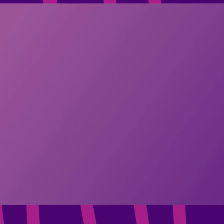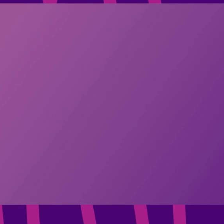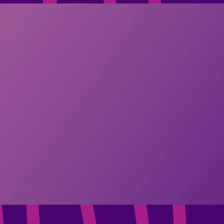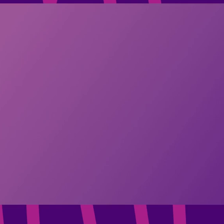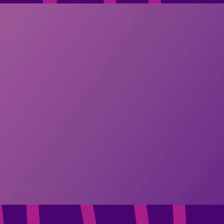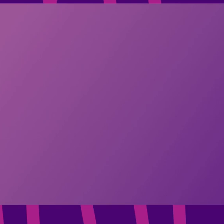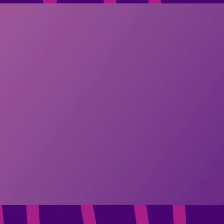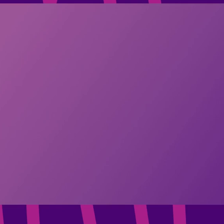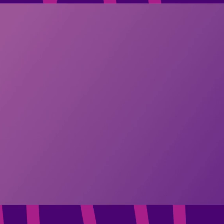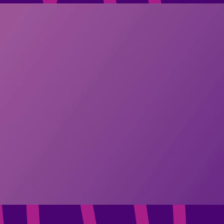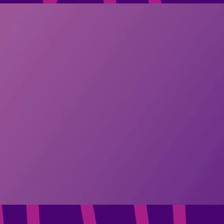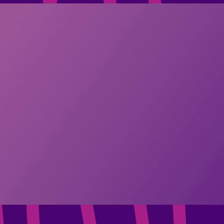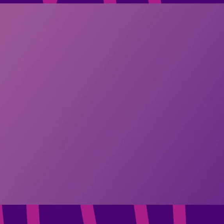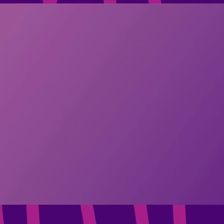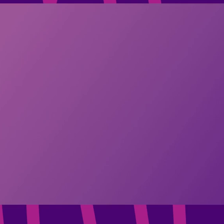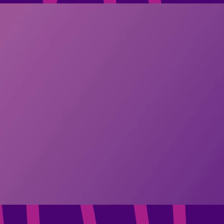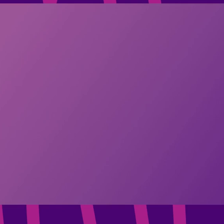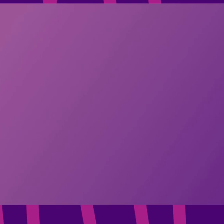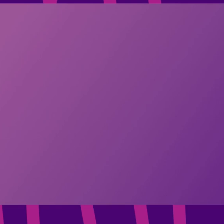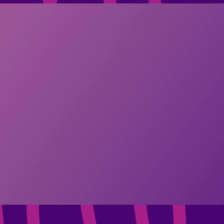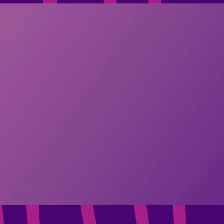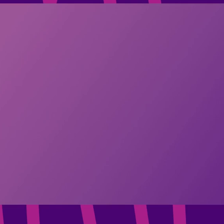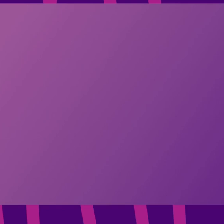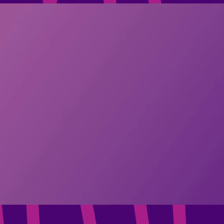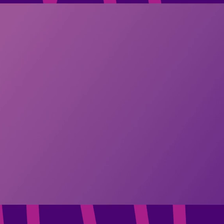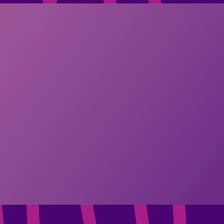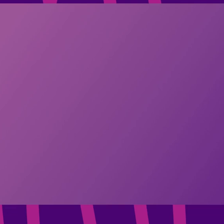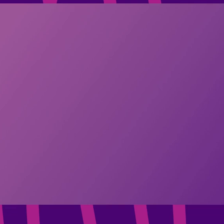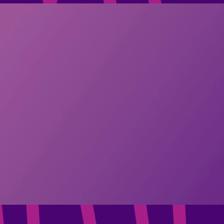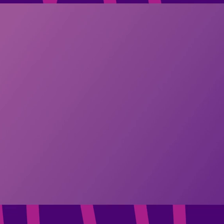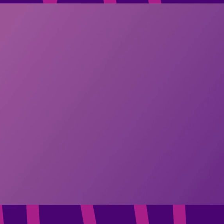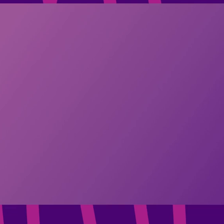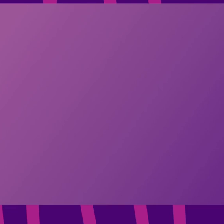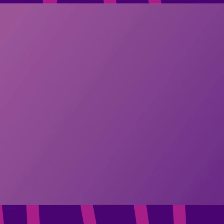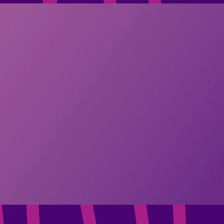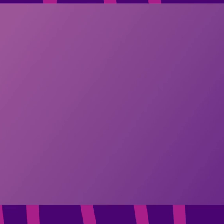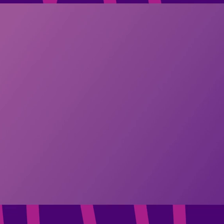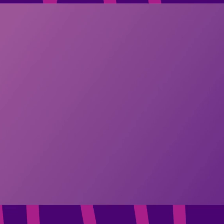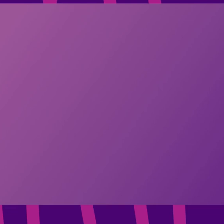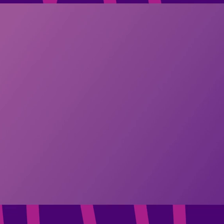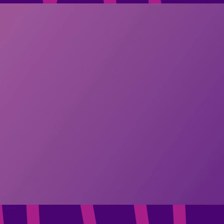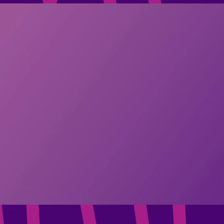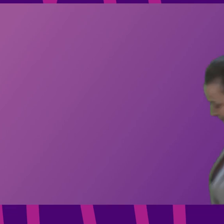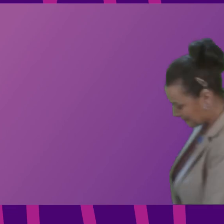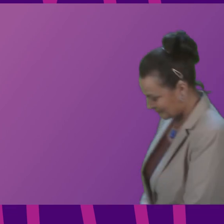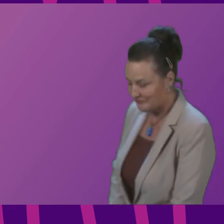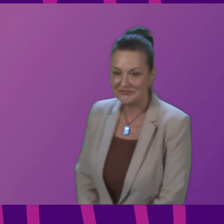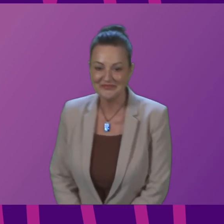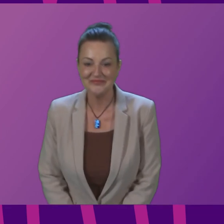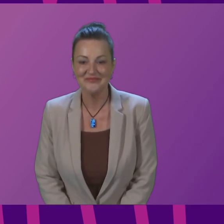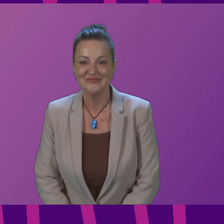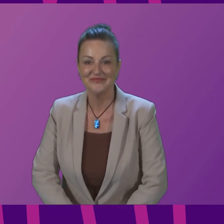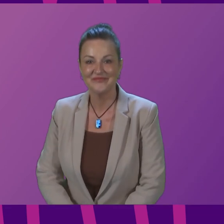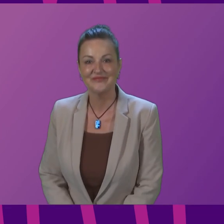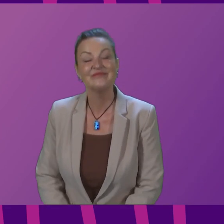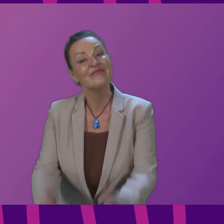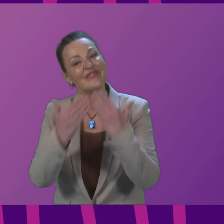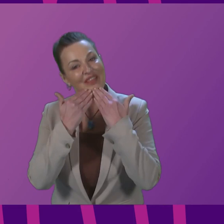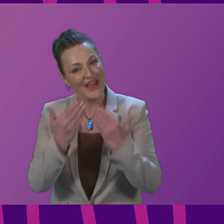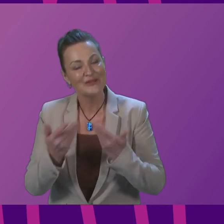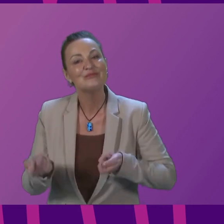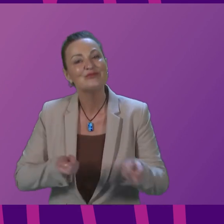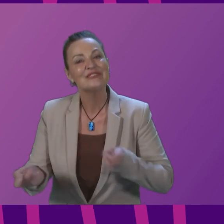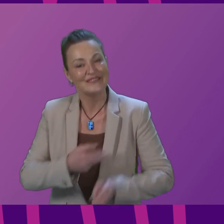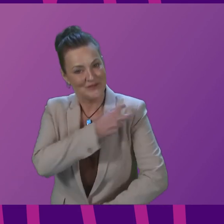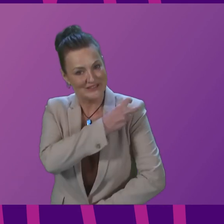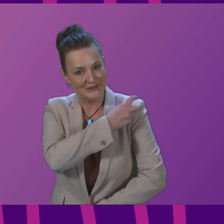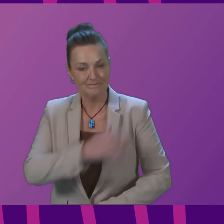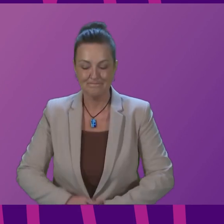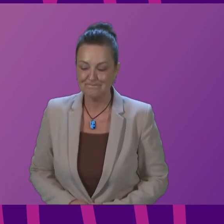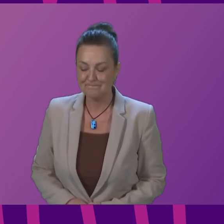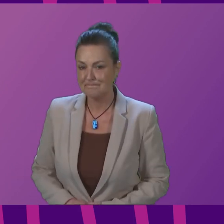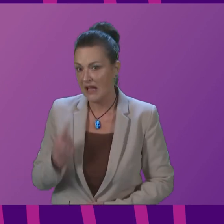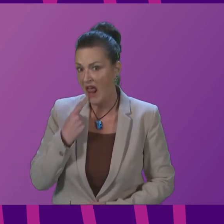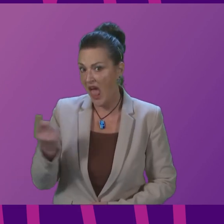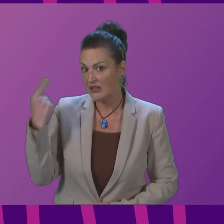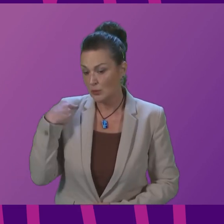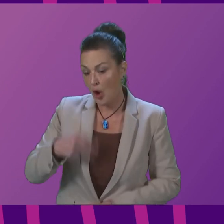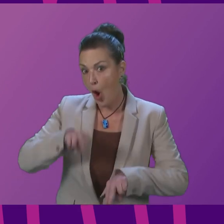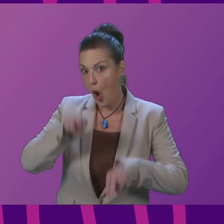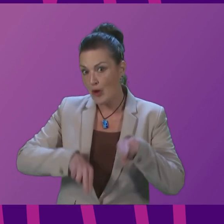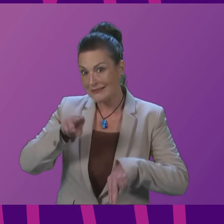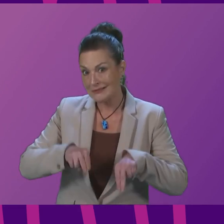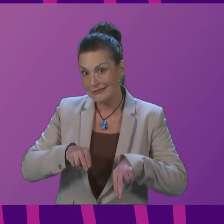Last week, the Auditor General criticised the Scottish National Party for failing to